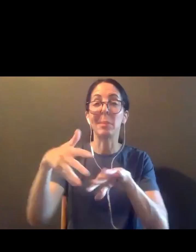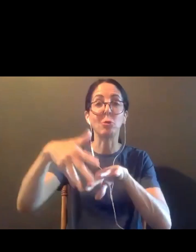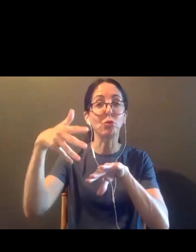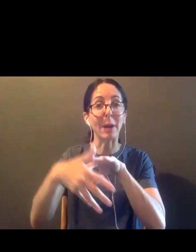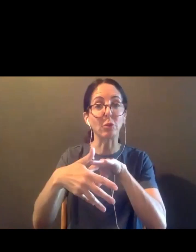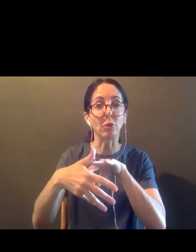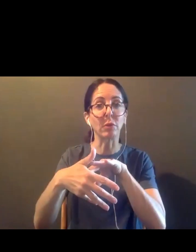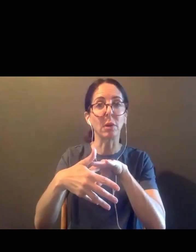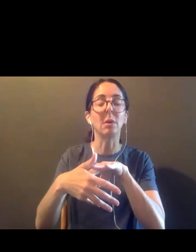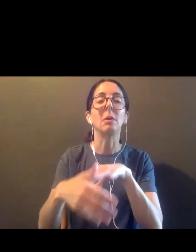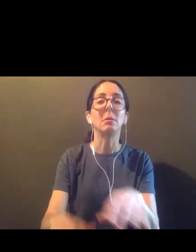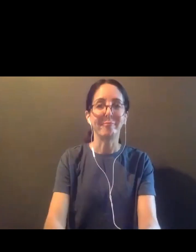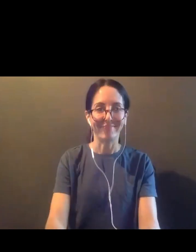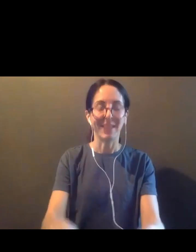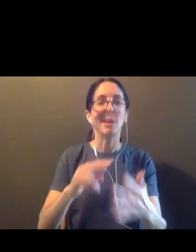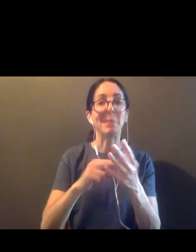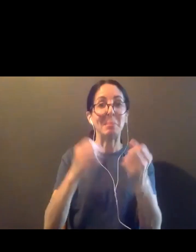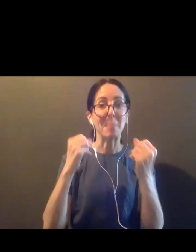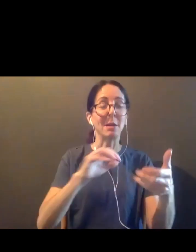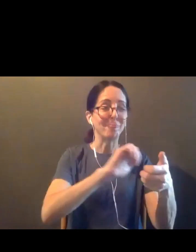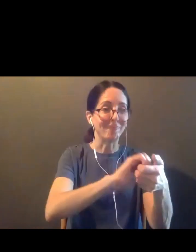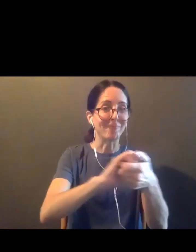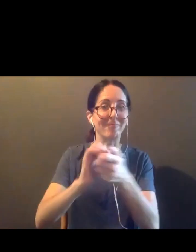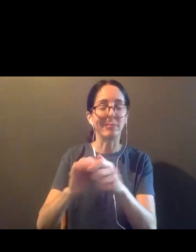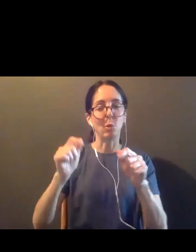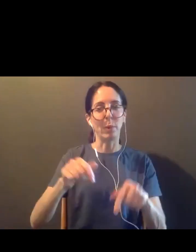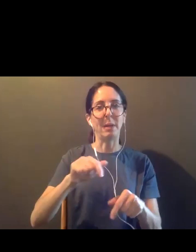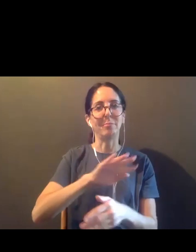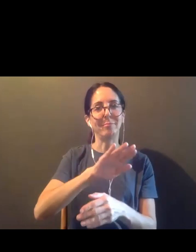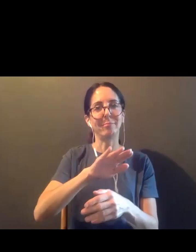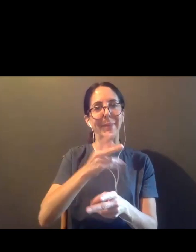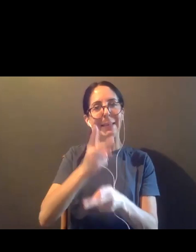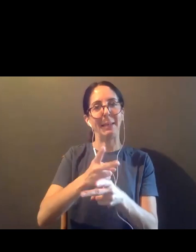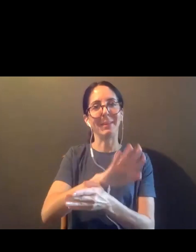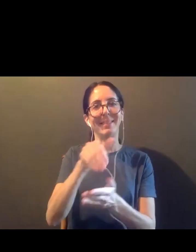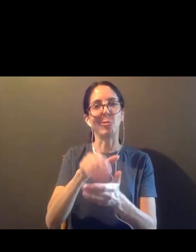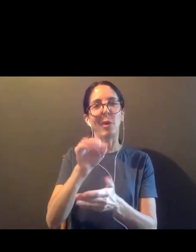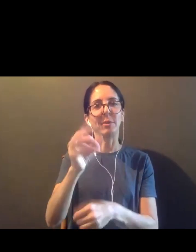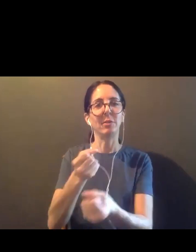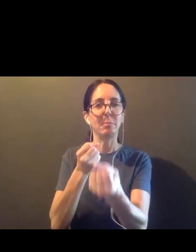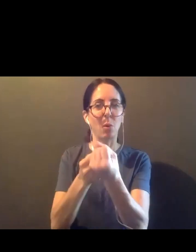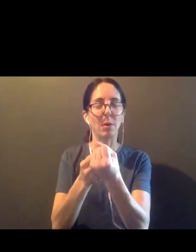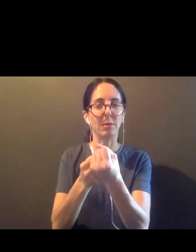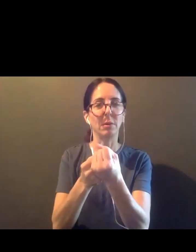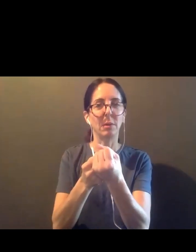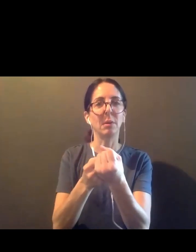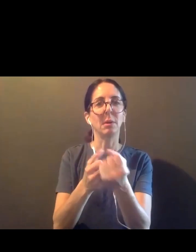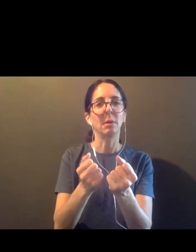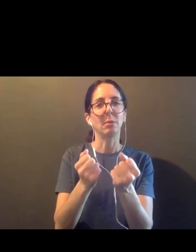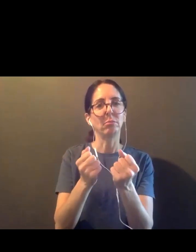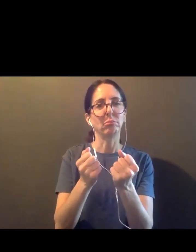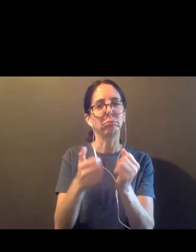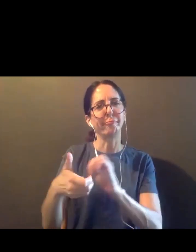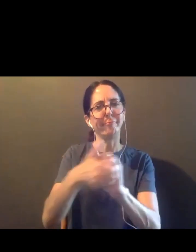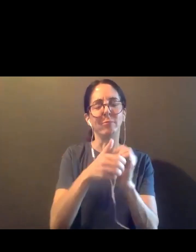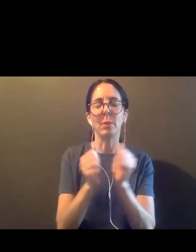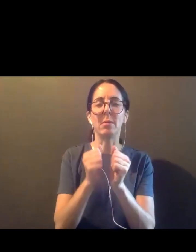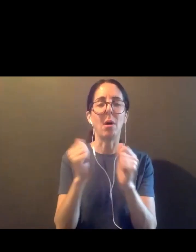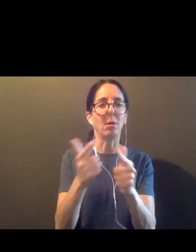We were able to be a center of support with all services regarding case management, including